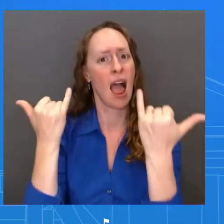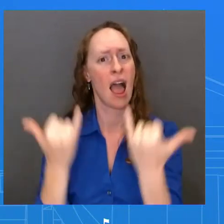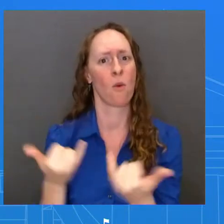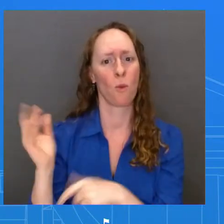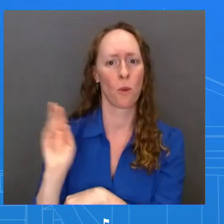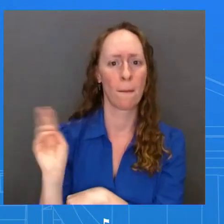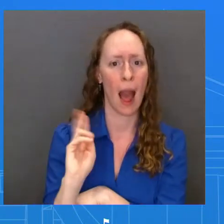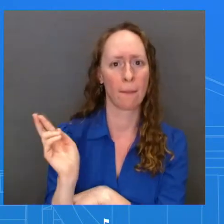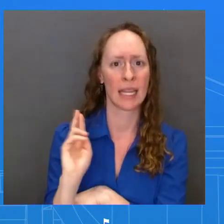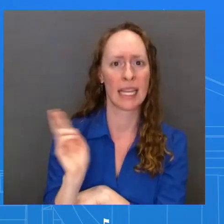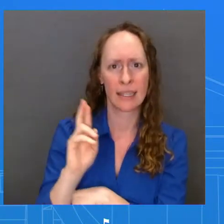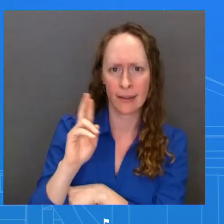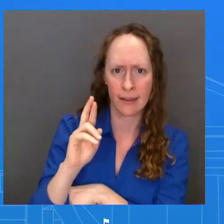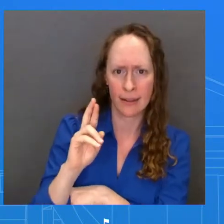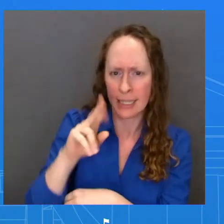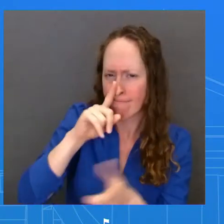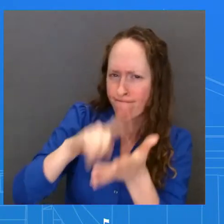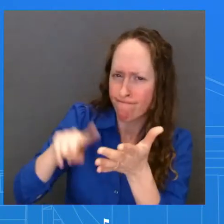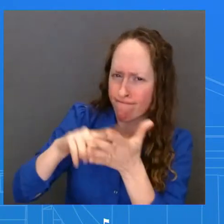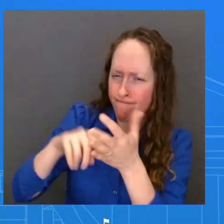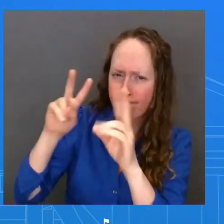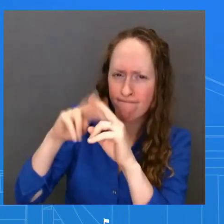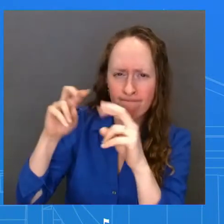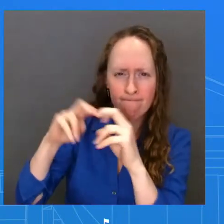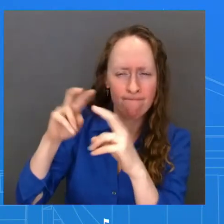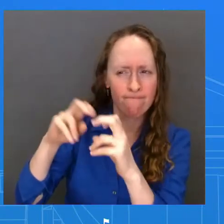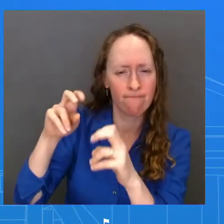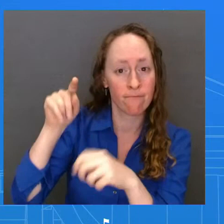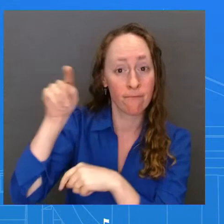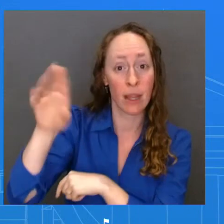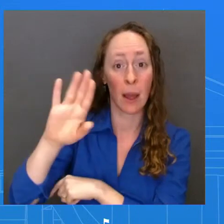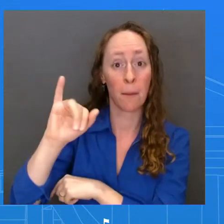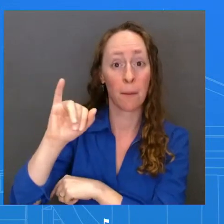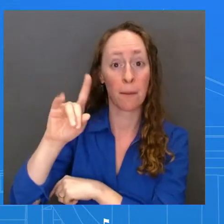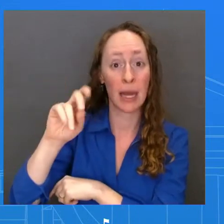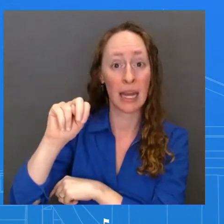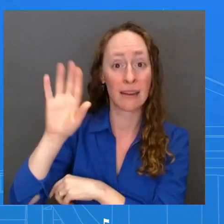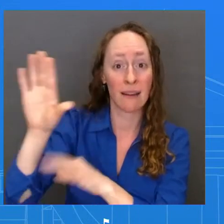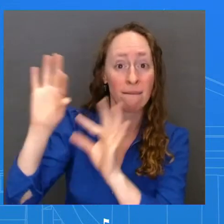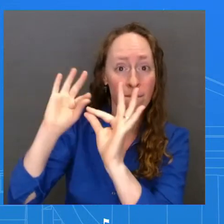financial ties with China. Does the administration view this investigation as legitimate?